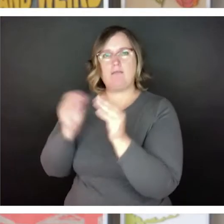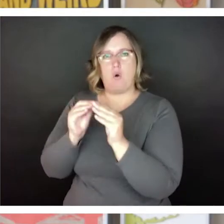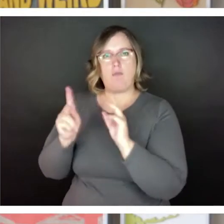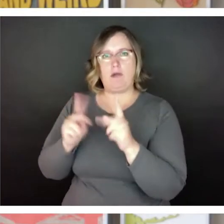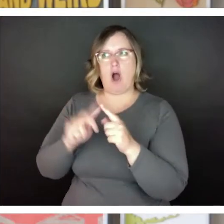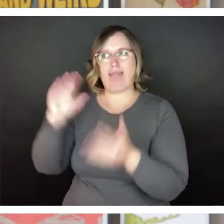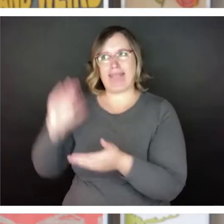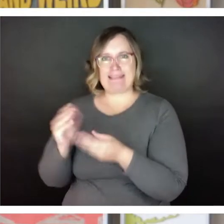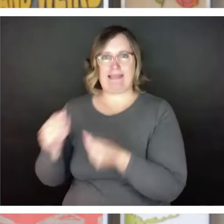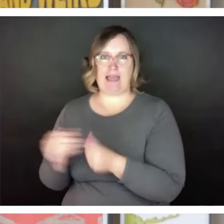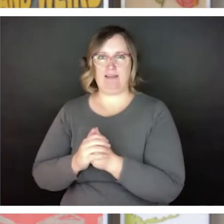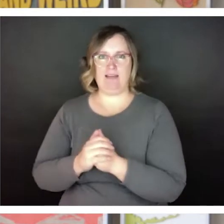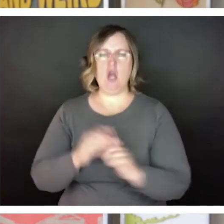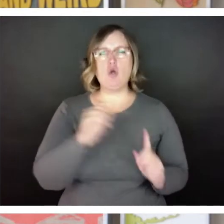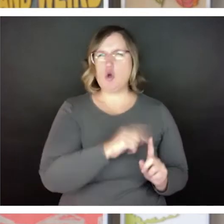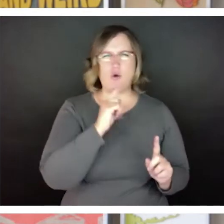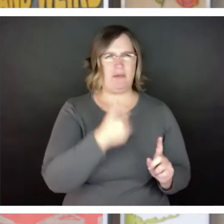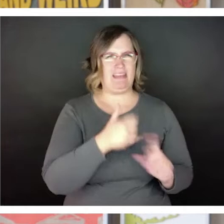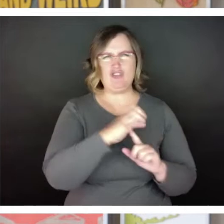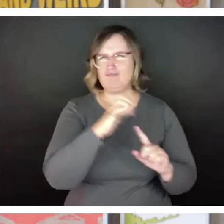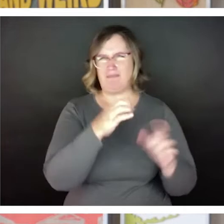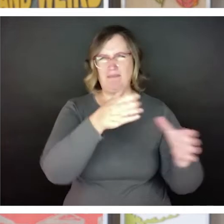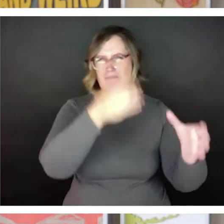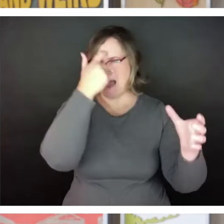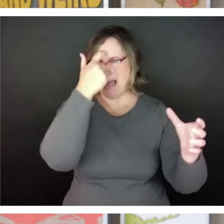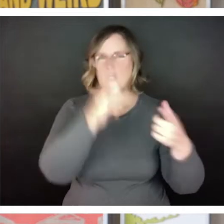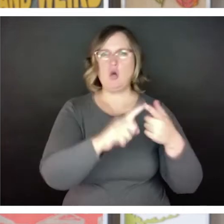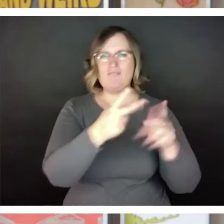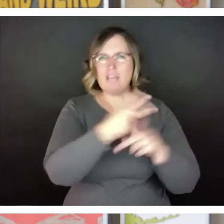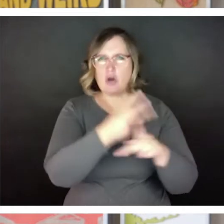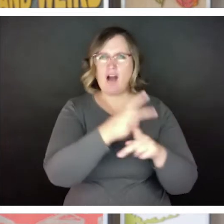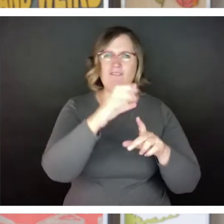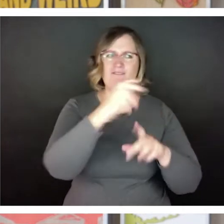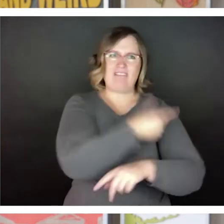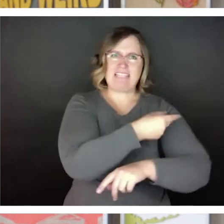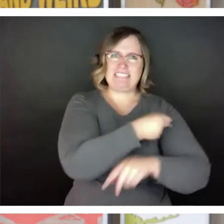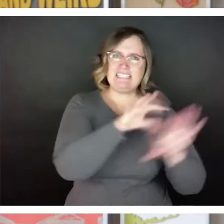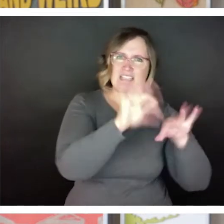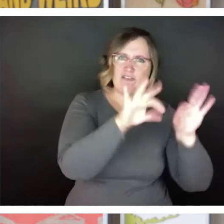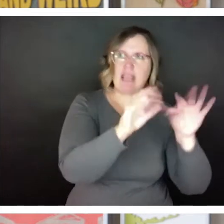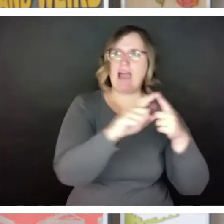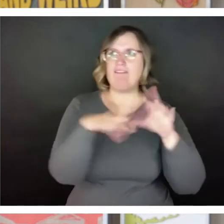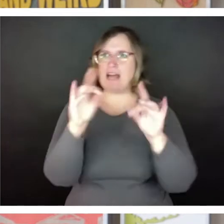You will be the greatest minds who tackle the chemistry of vaccine discovery, combating viruses that spread wildly